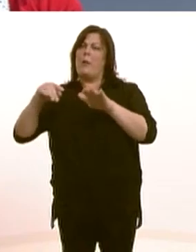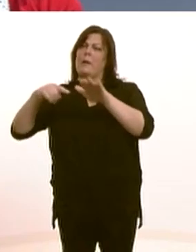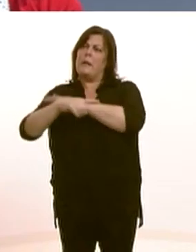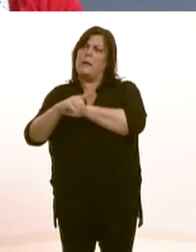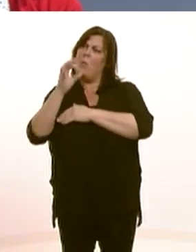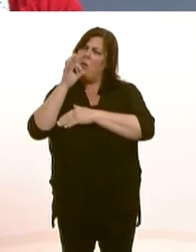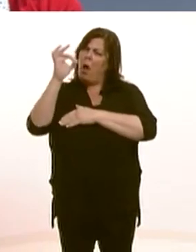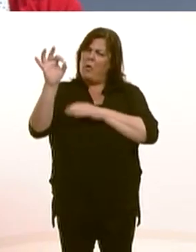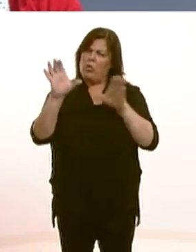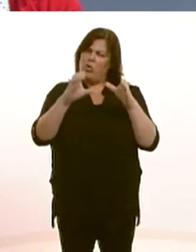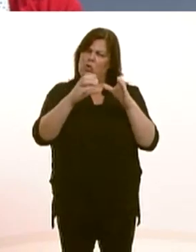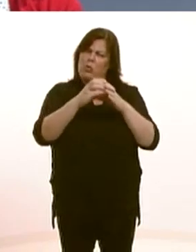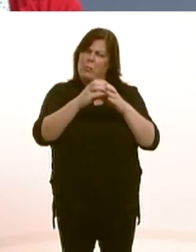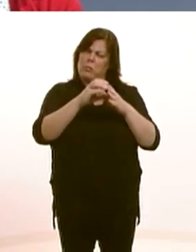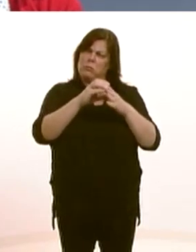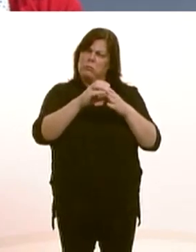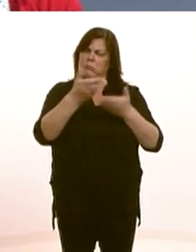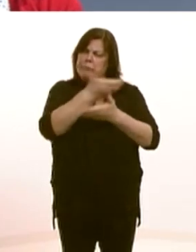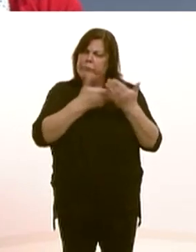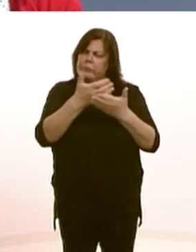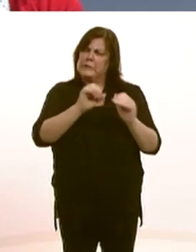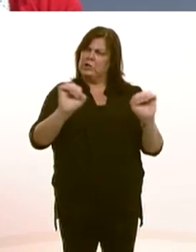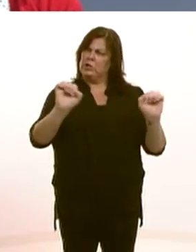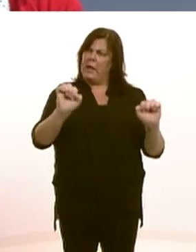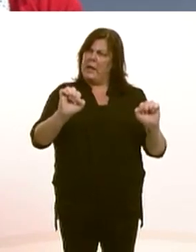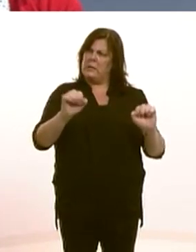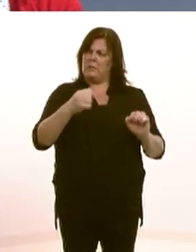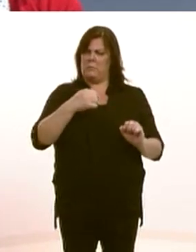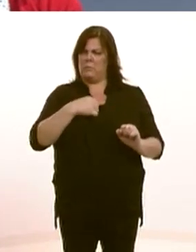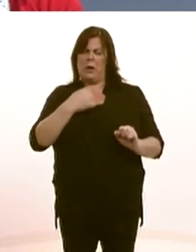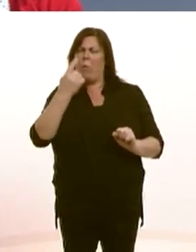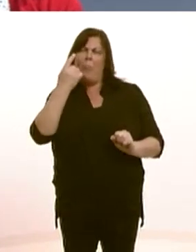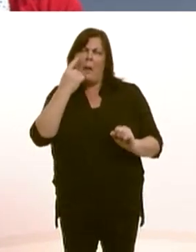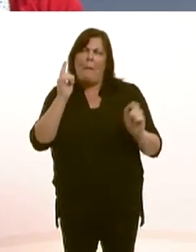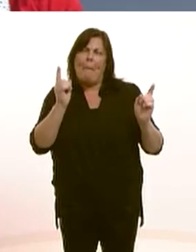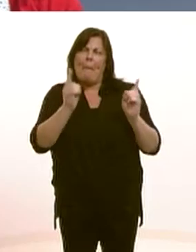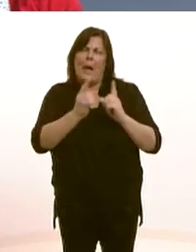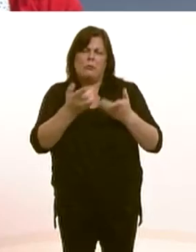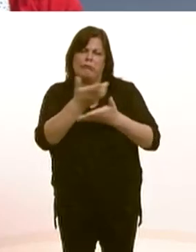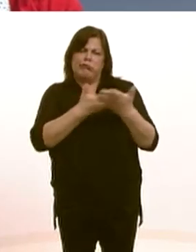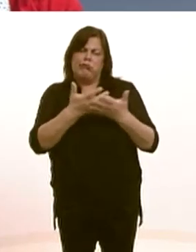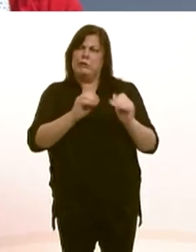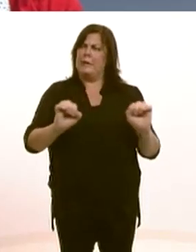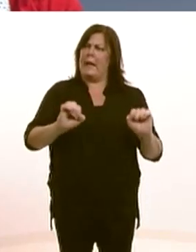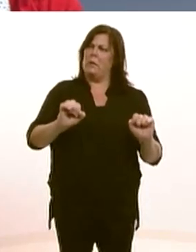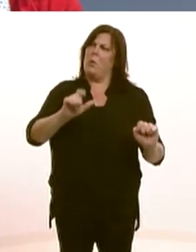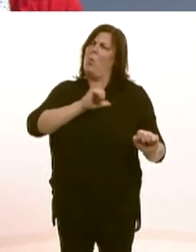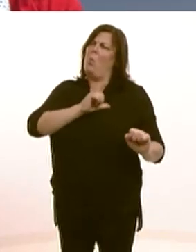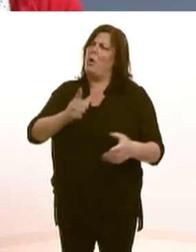My understanding is that that group hasnít yet met, and so please explain why not.